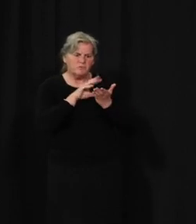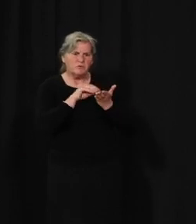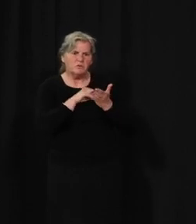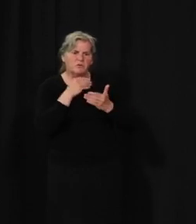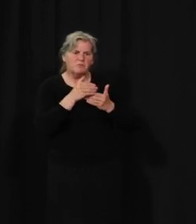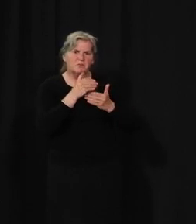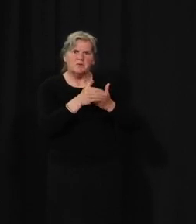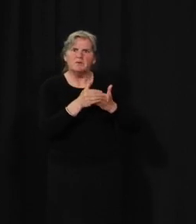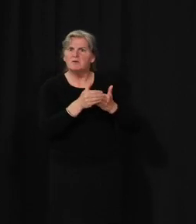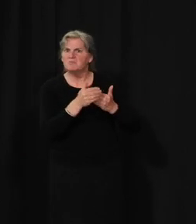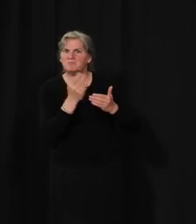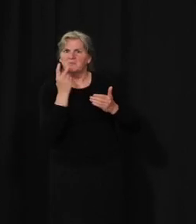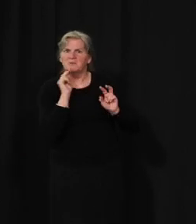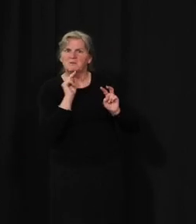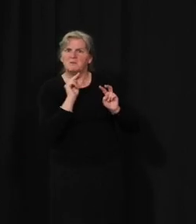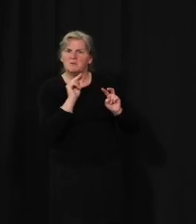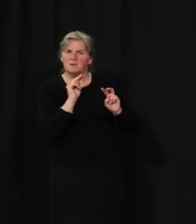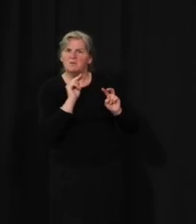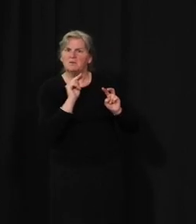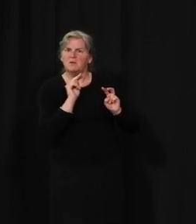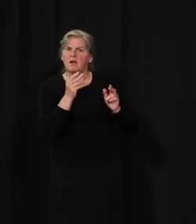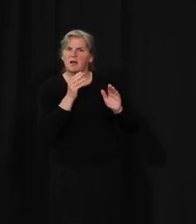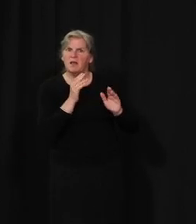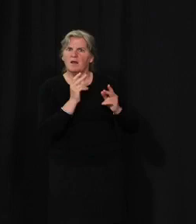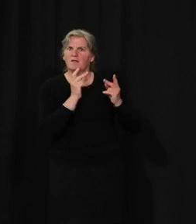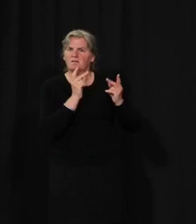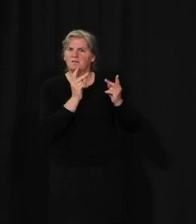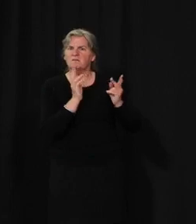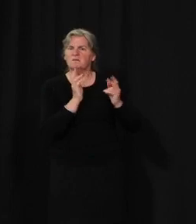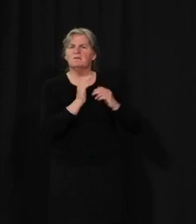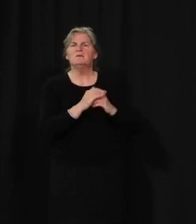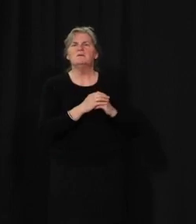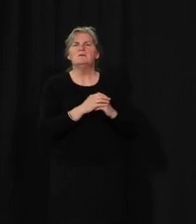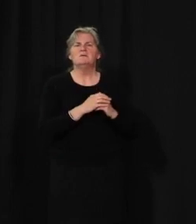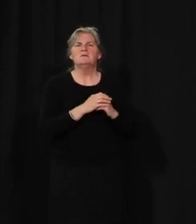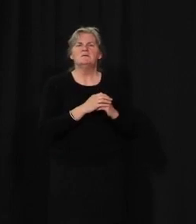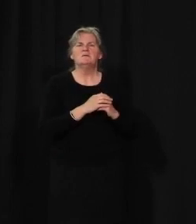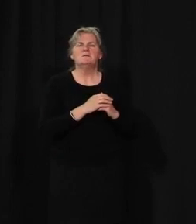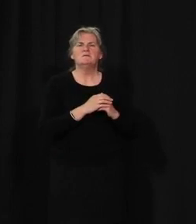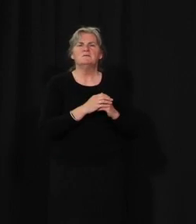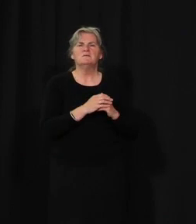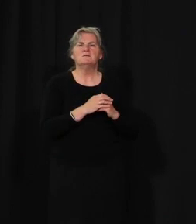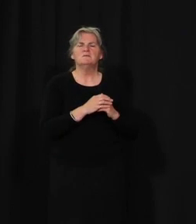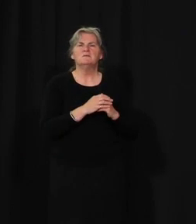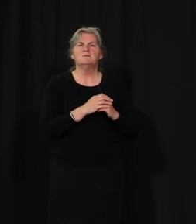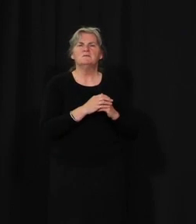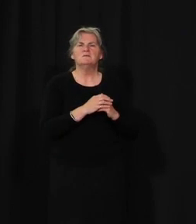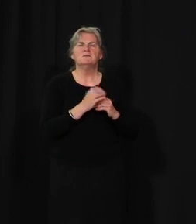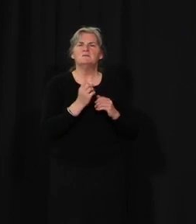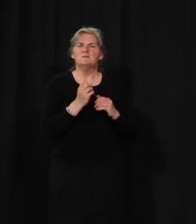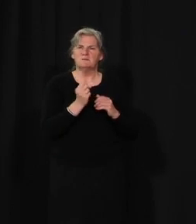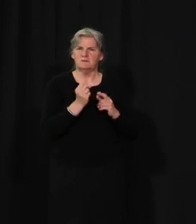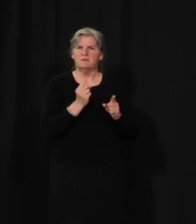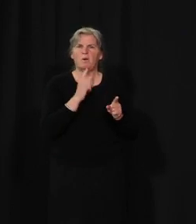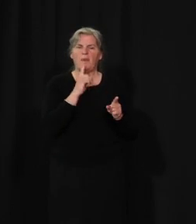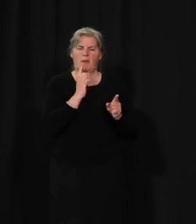efforts of allowing visitation,o it is really a plan of its own